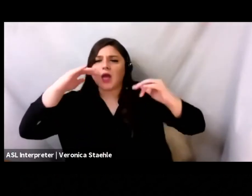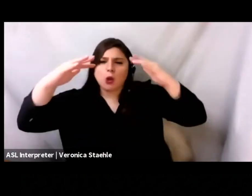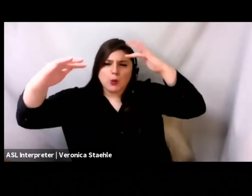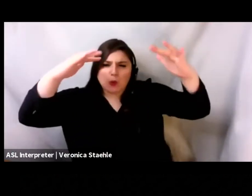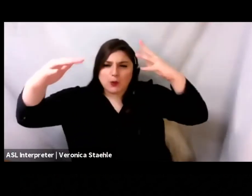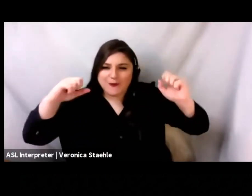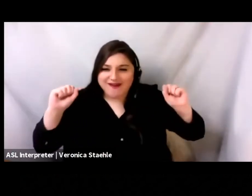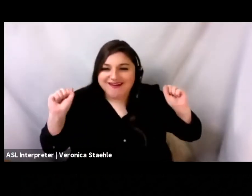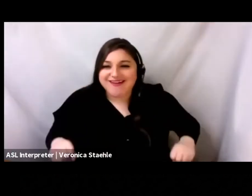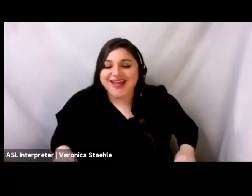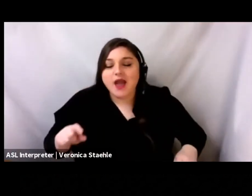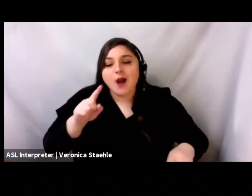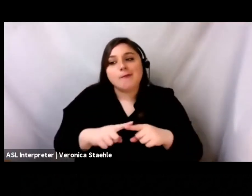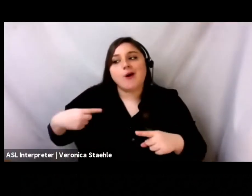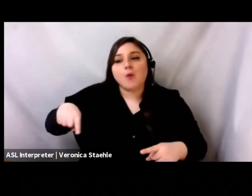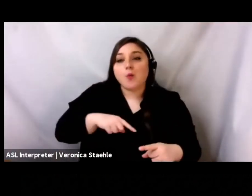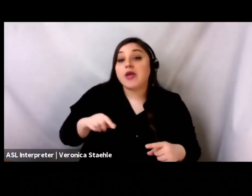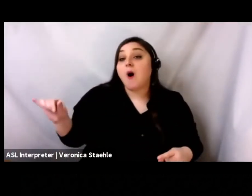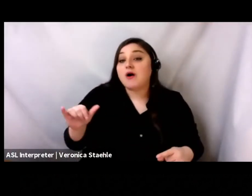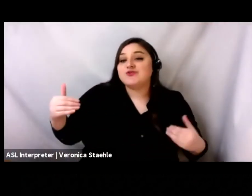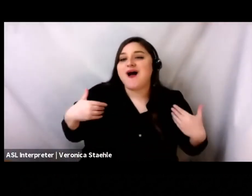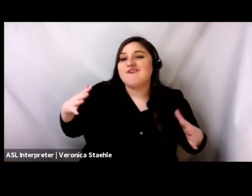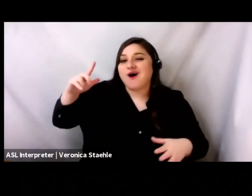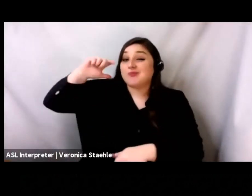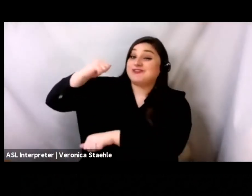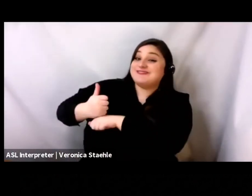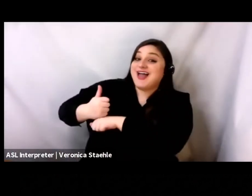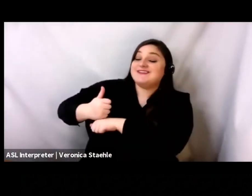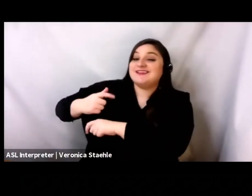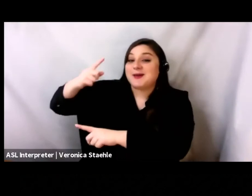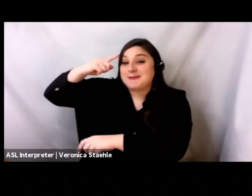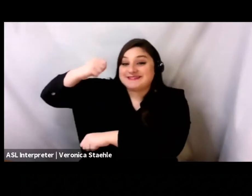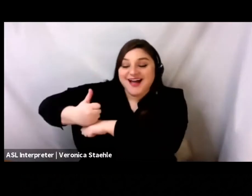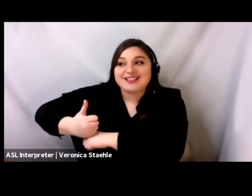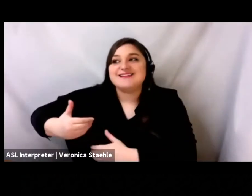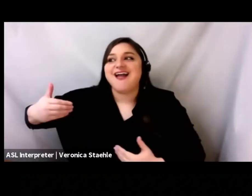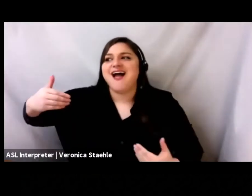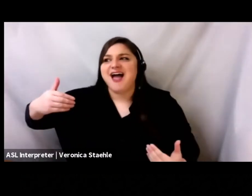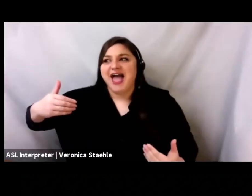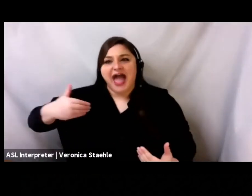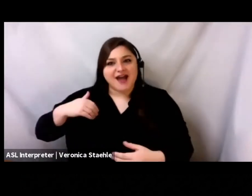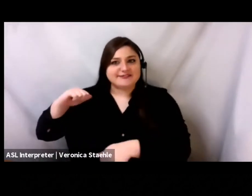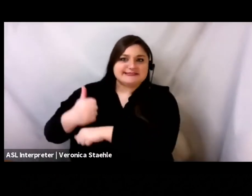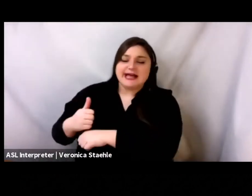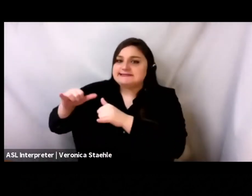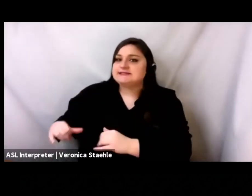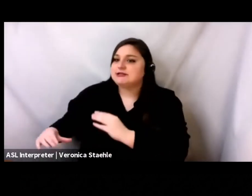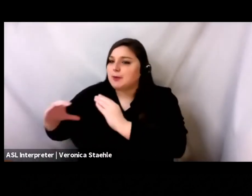mentality and access tools that encourage us to explore new ways and think of new ways. And so,